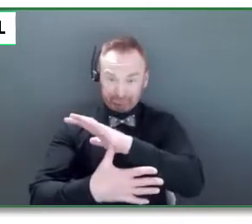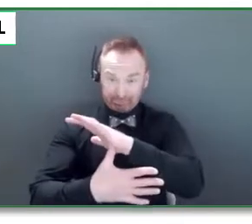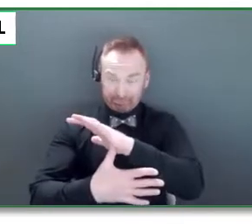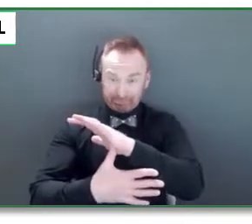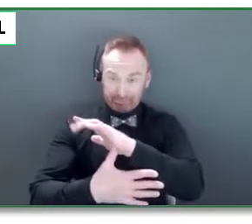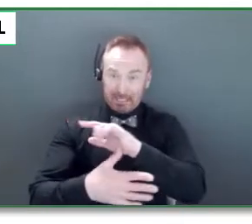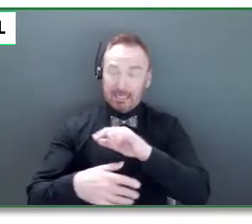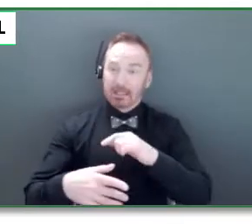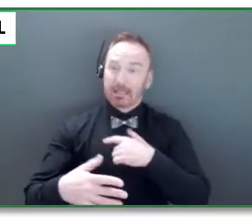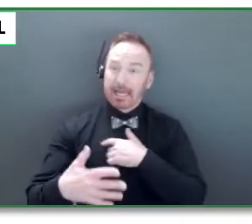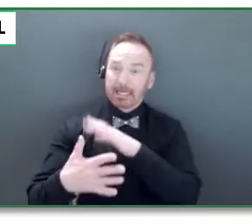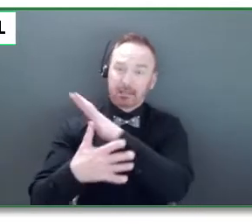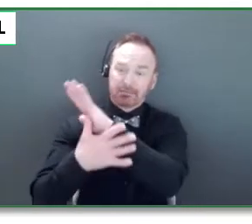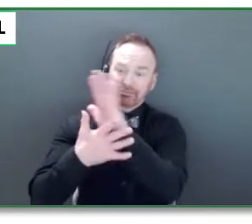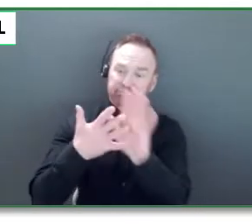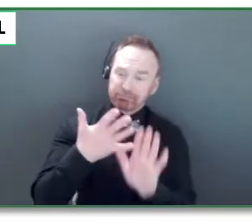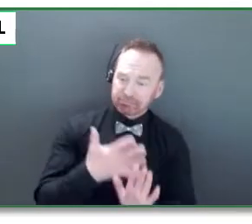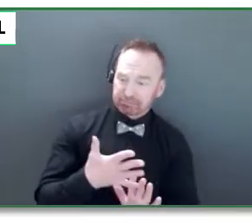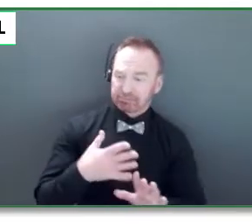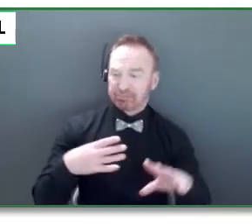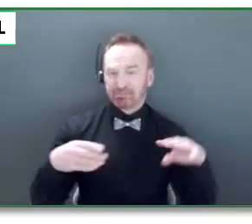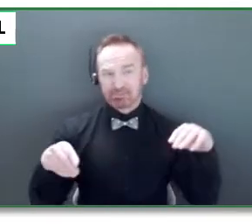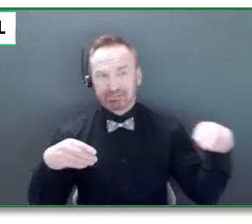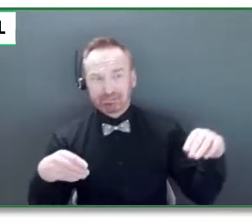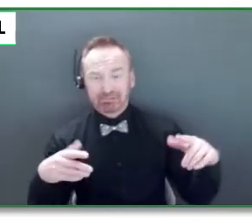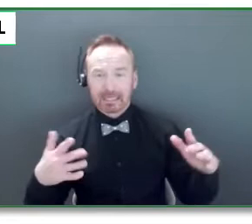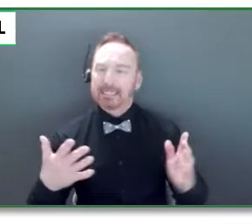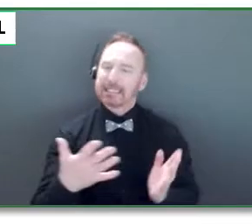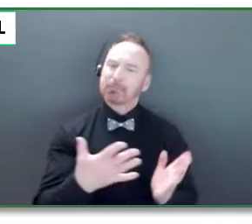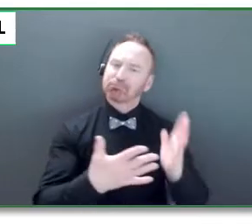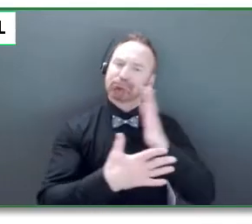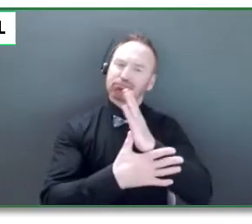there's it it's accessible to more people.